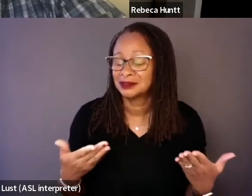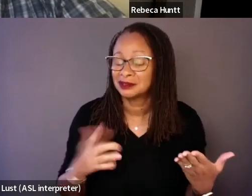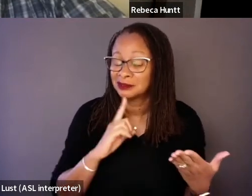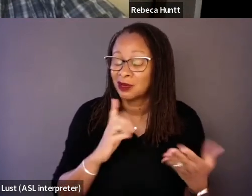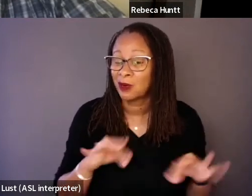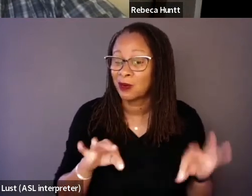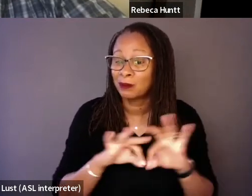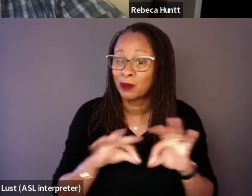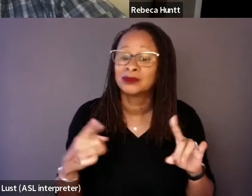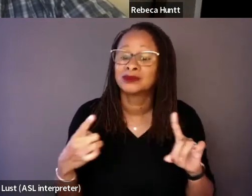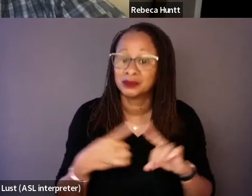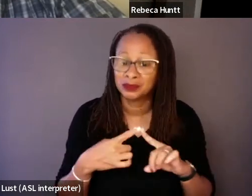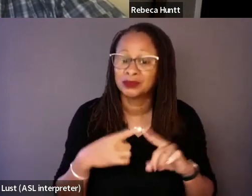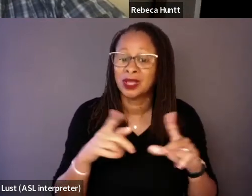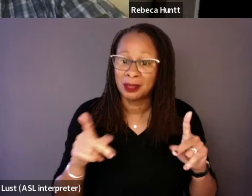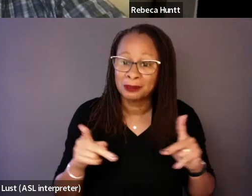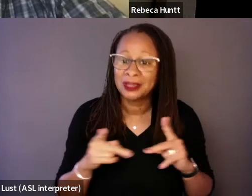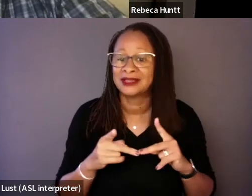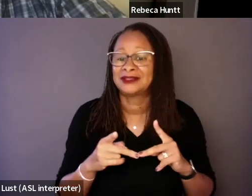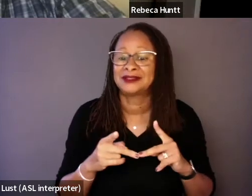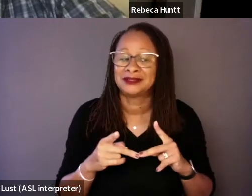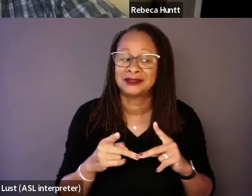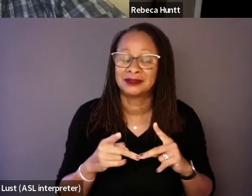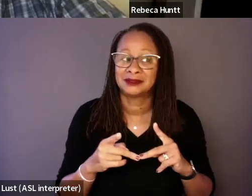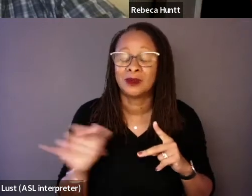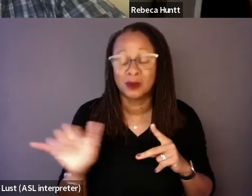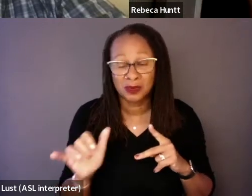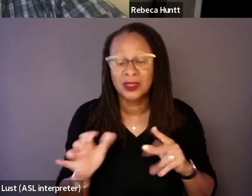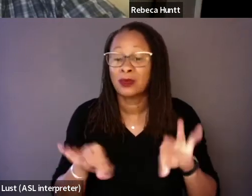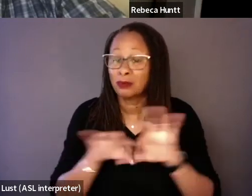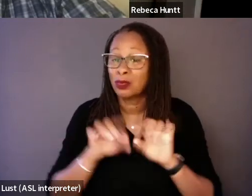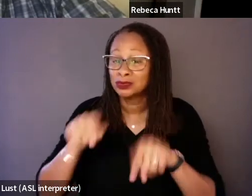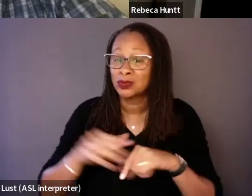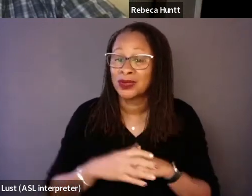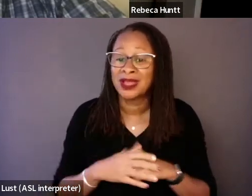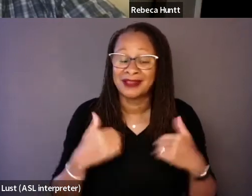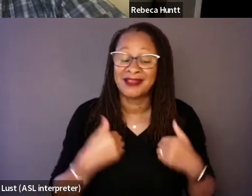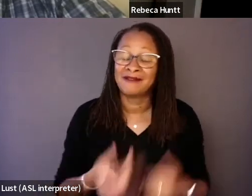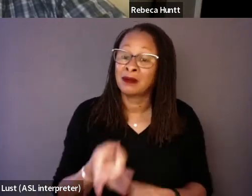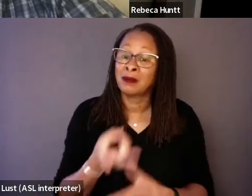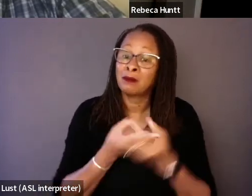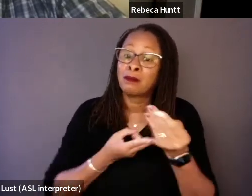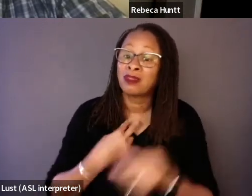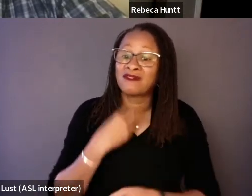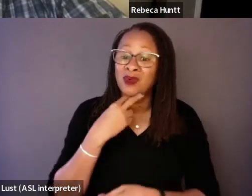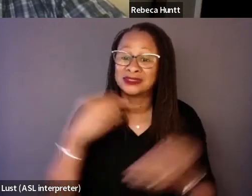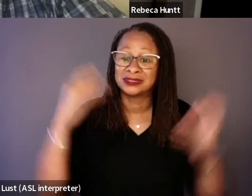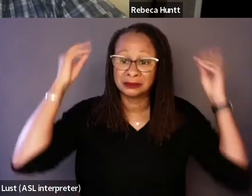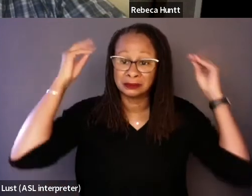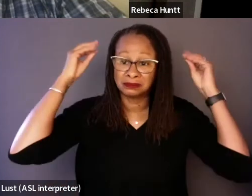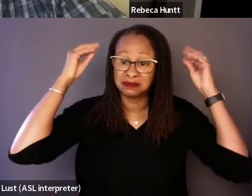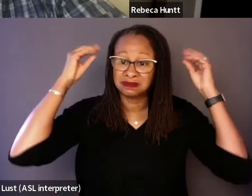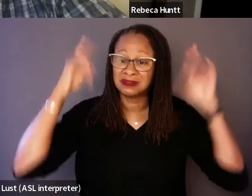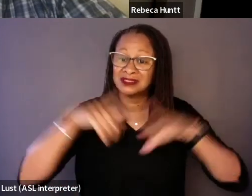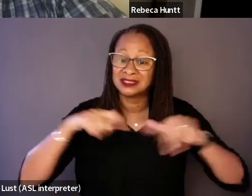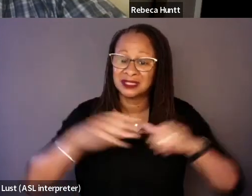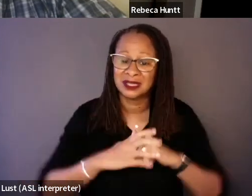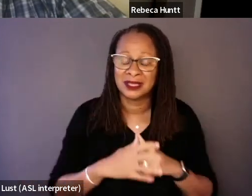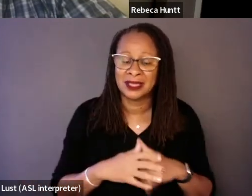having those two voices in my head at all times of like oh, I don't really want to go here.